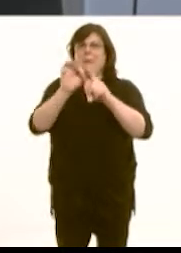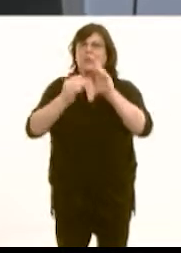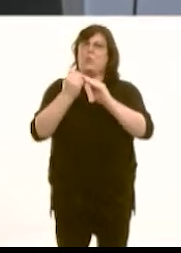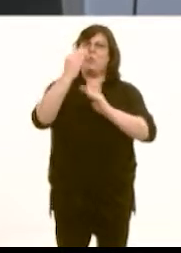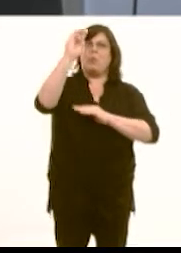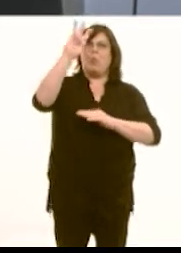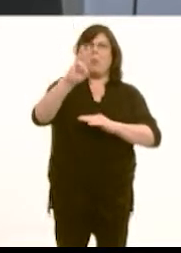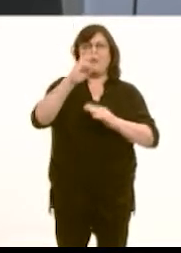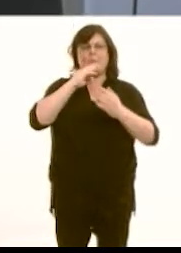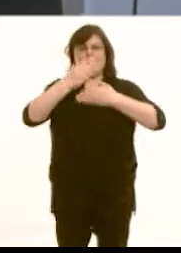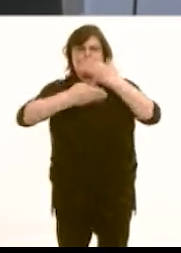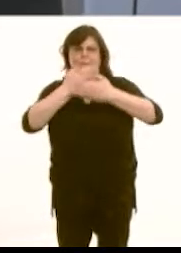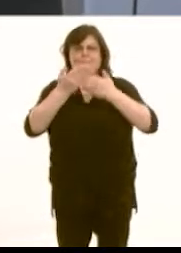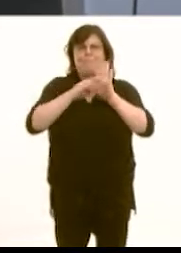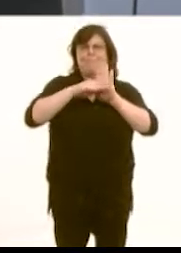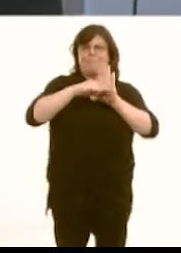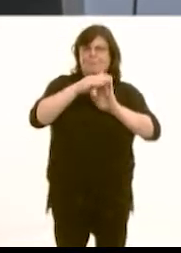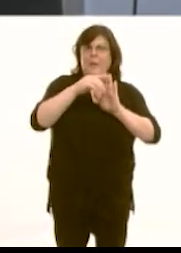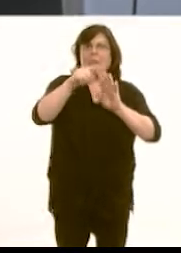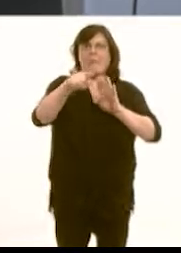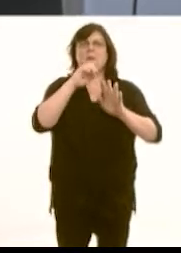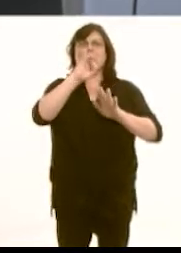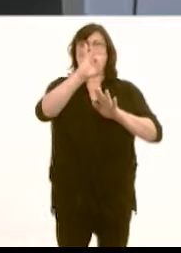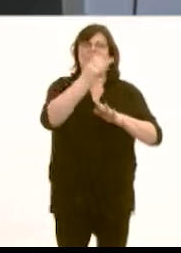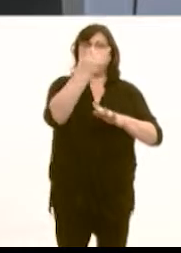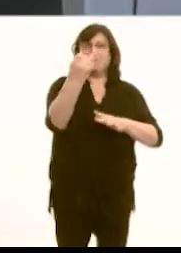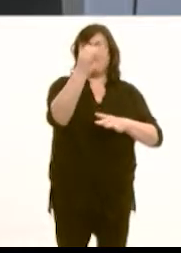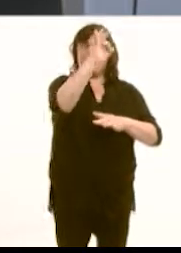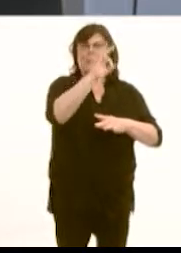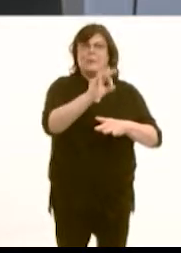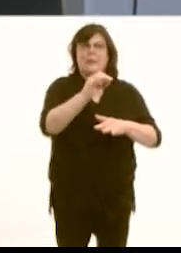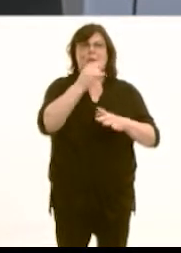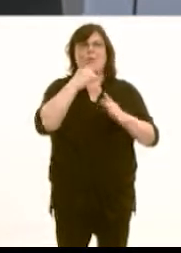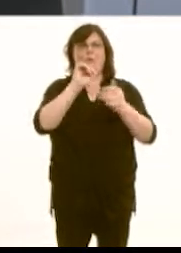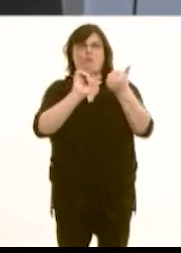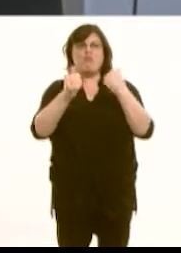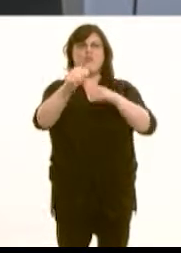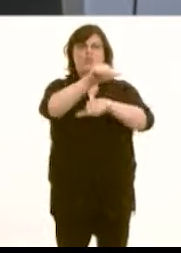very clearly that around 77 per cent of rotas are covered in some parts of Wales, which